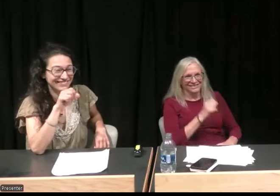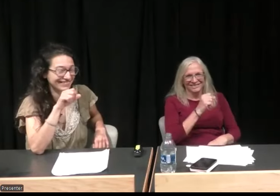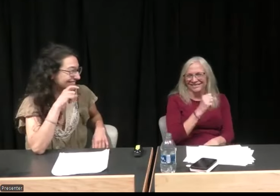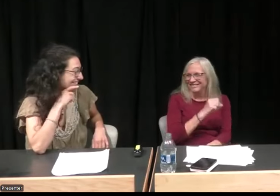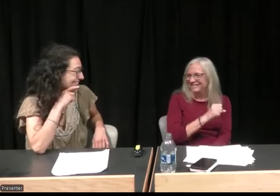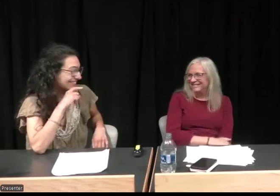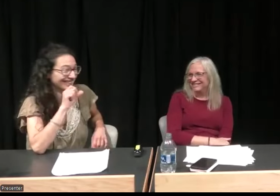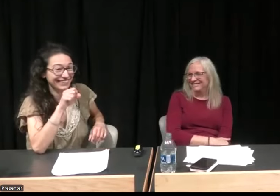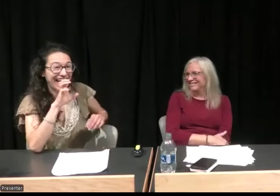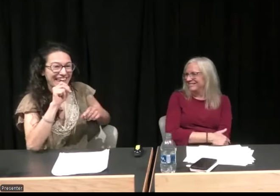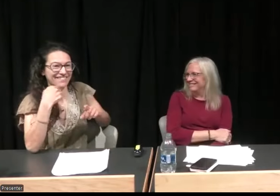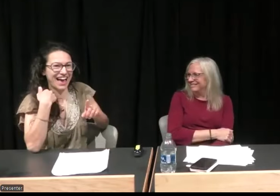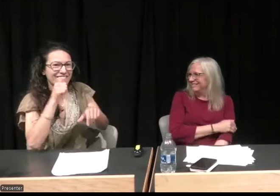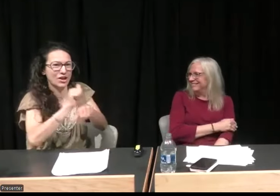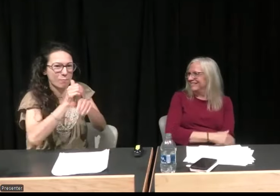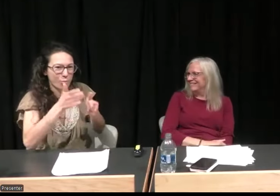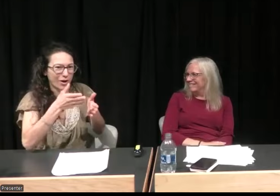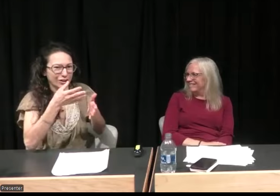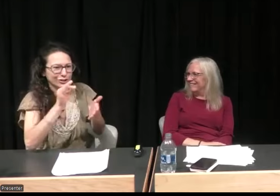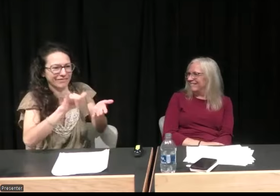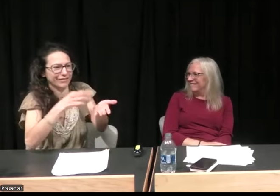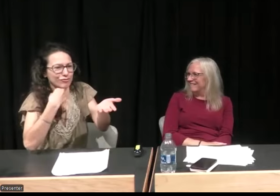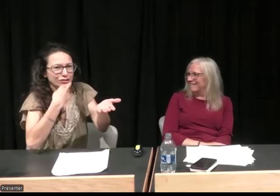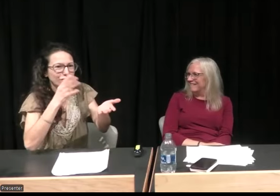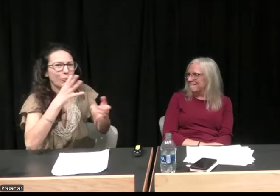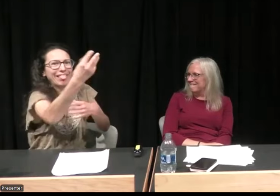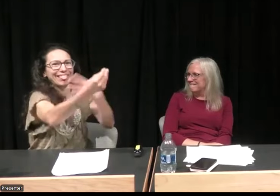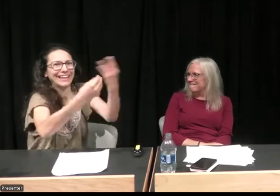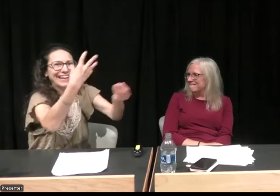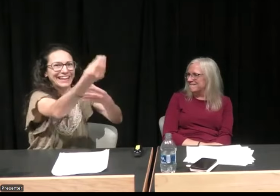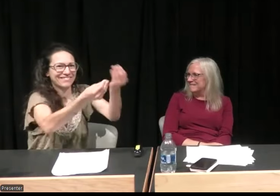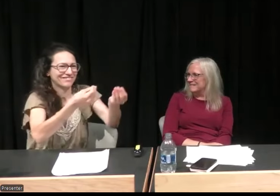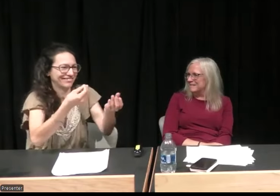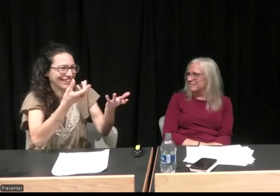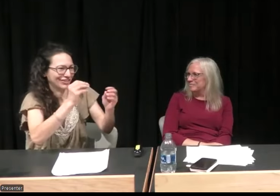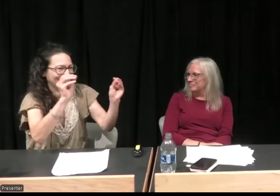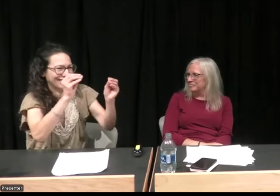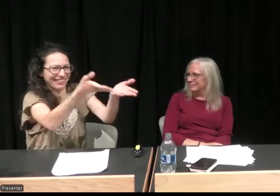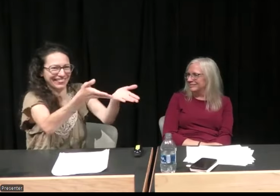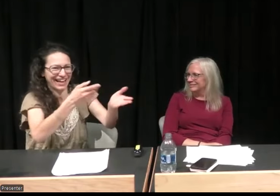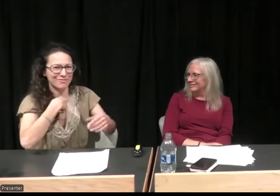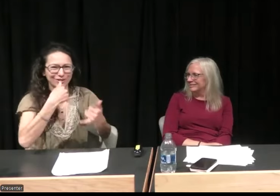out before we actually go home yeah and even you think think of um we we would often be in